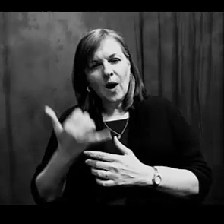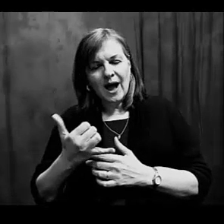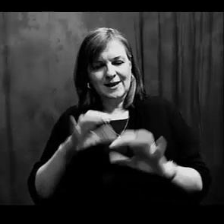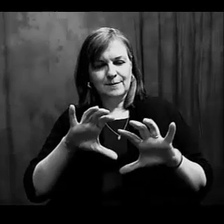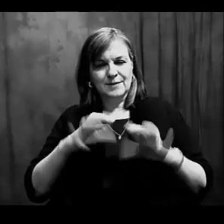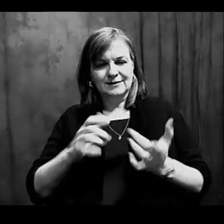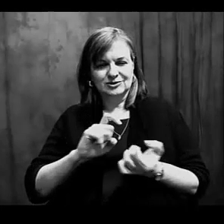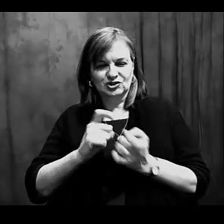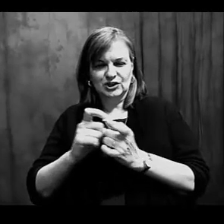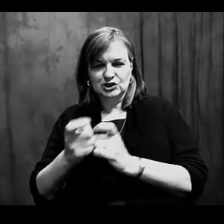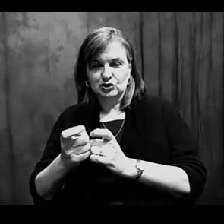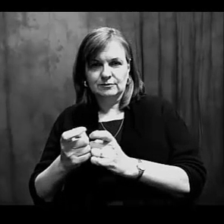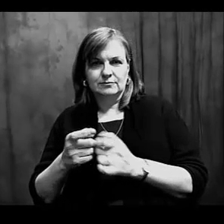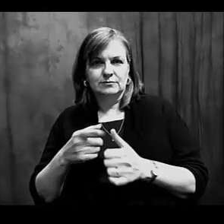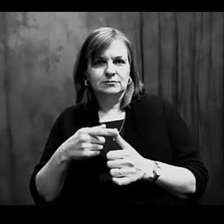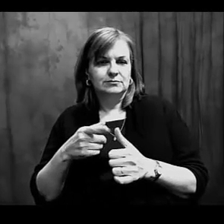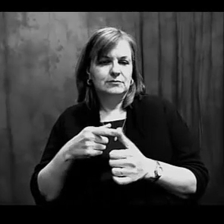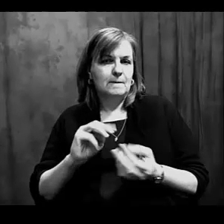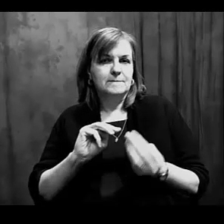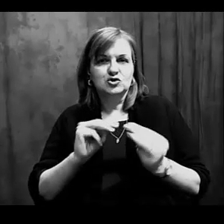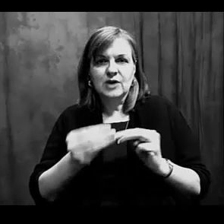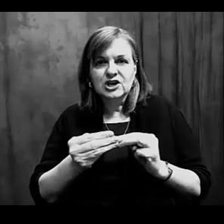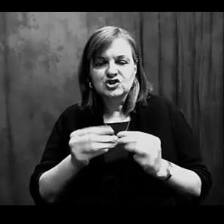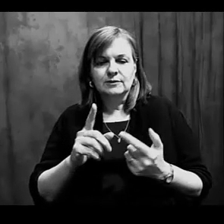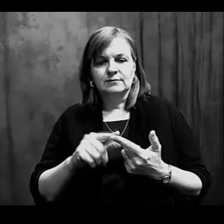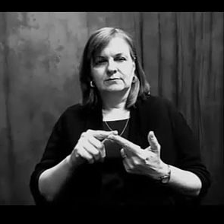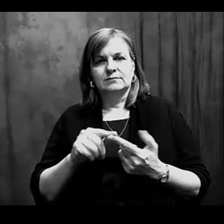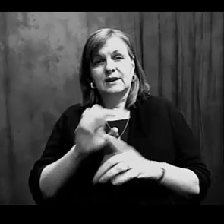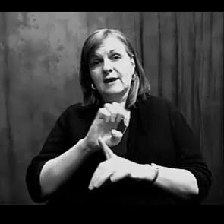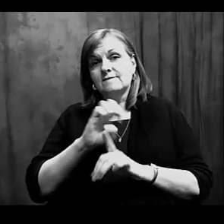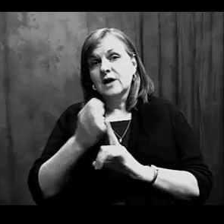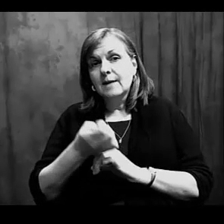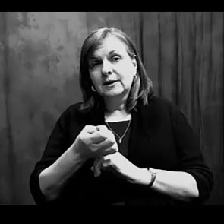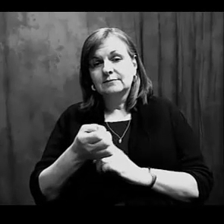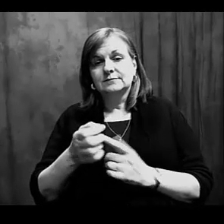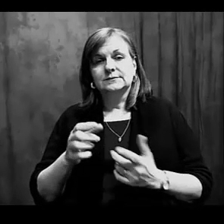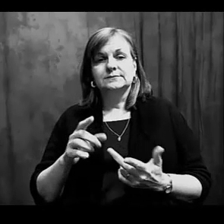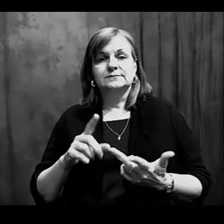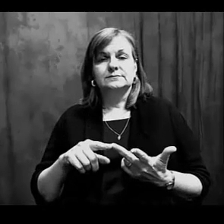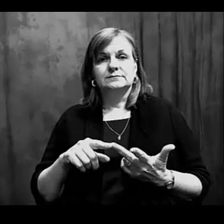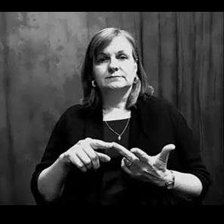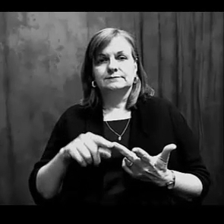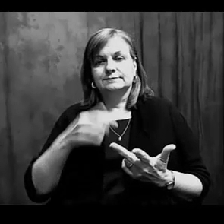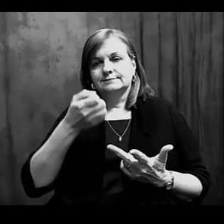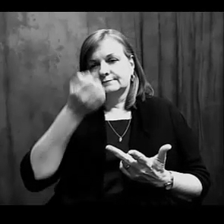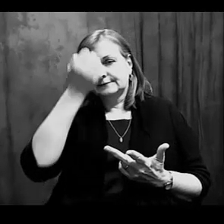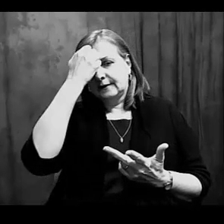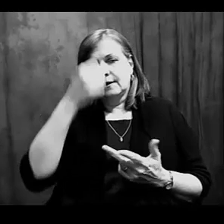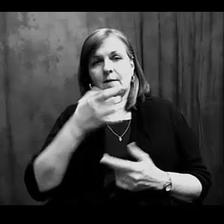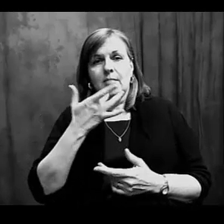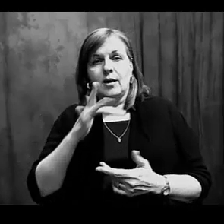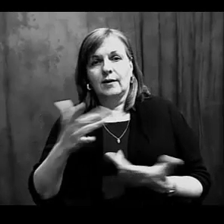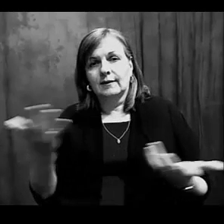and we are going to look at why they change -- mutations! environment!